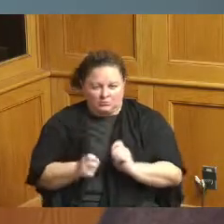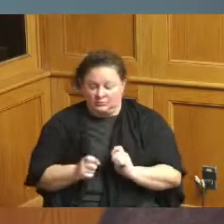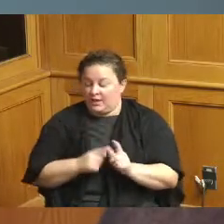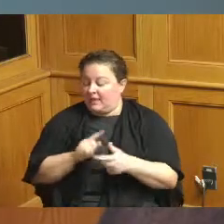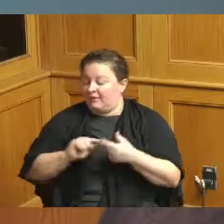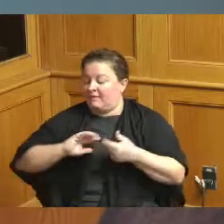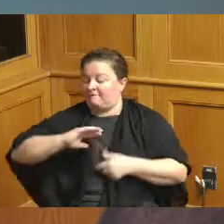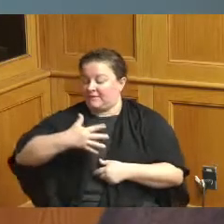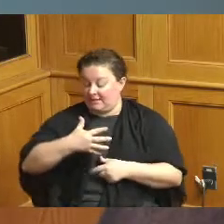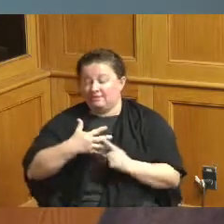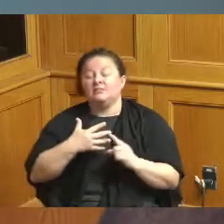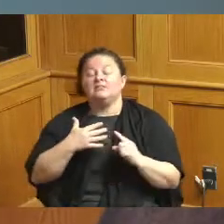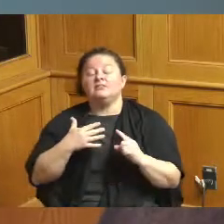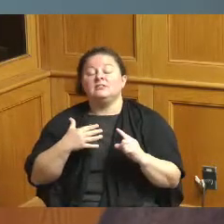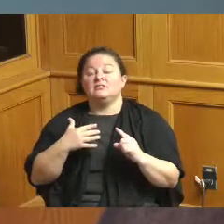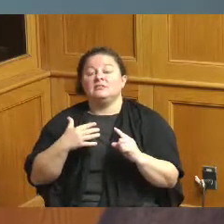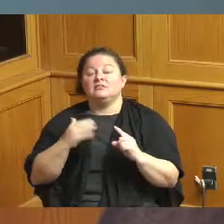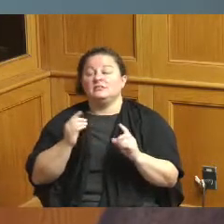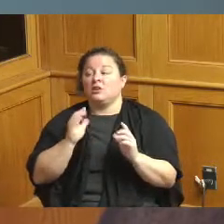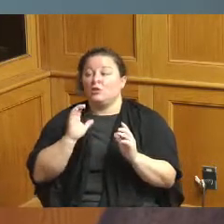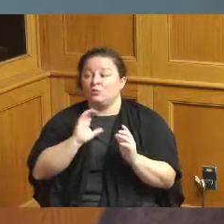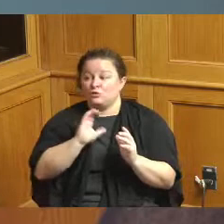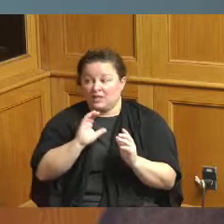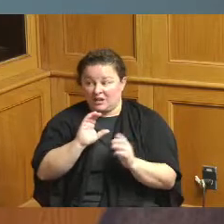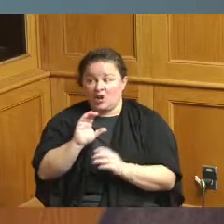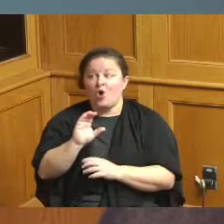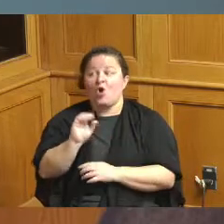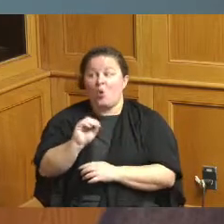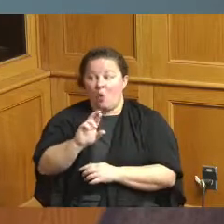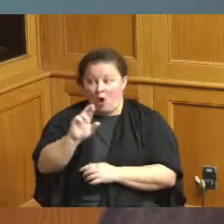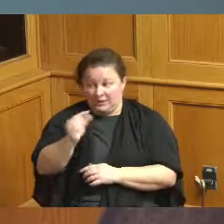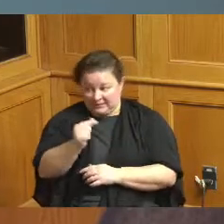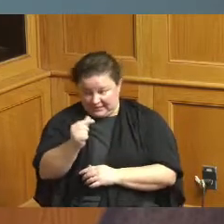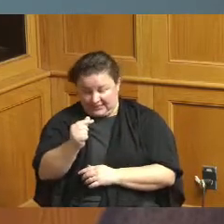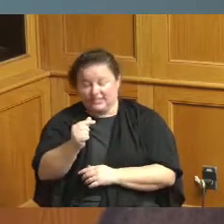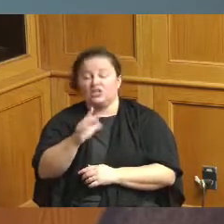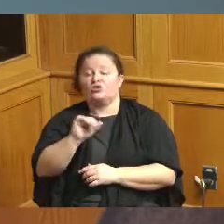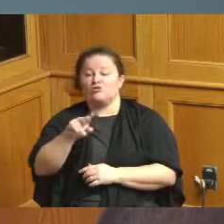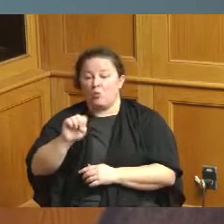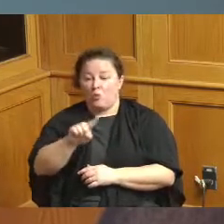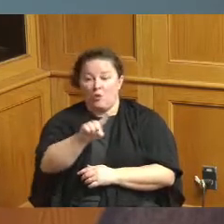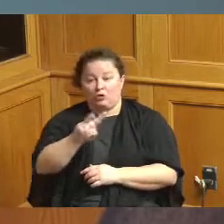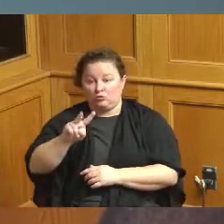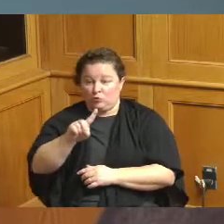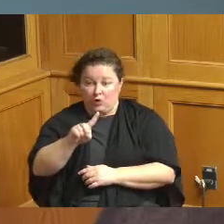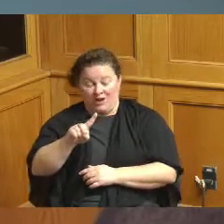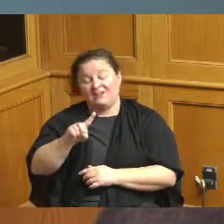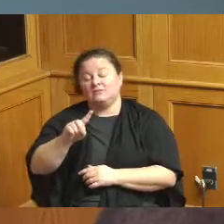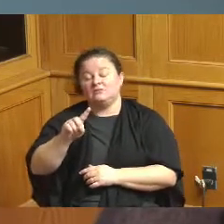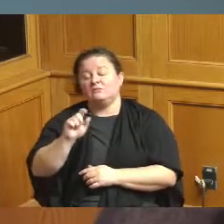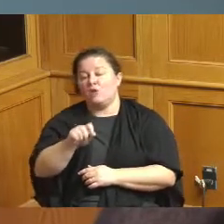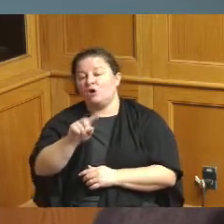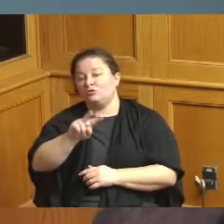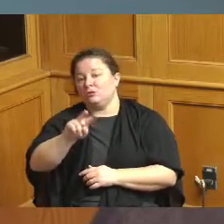session pursuant to a higher revised code section 121 point 22 g4 to discuss collective bargaining